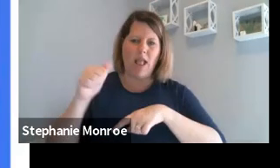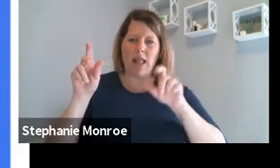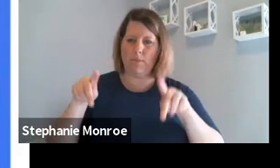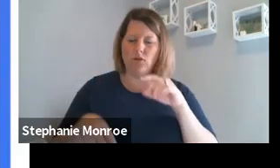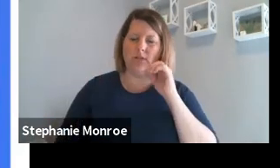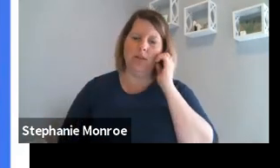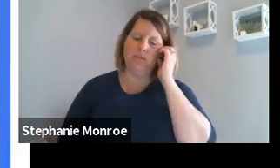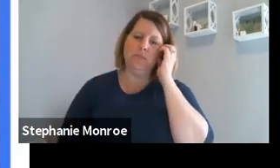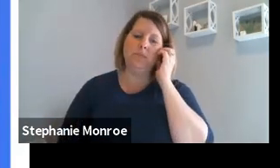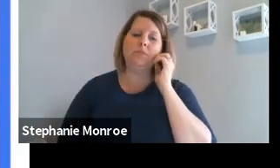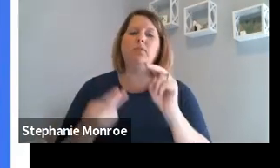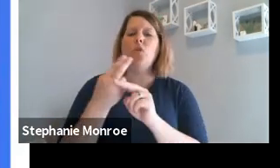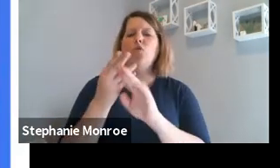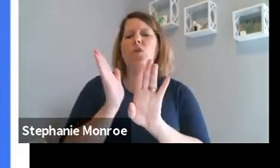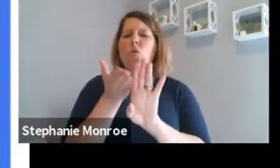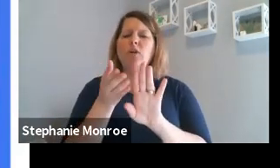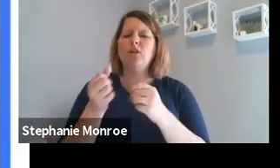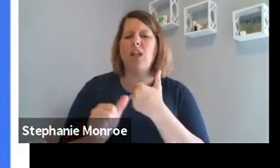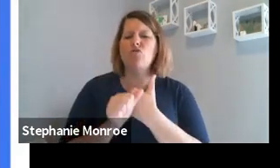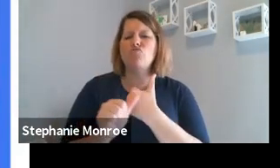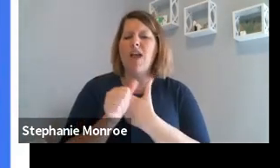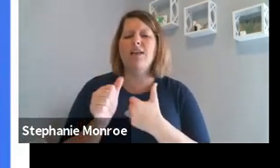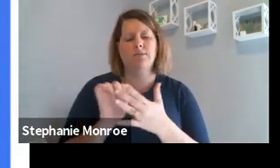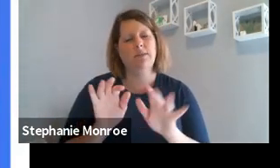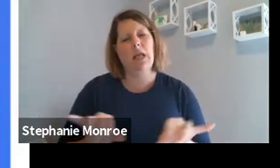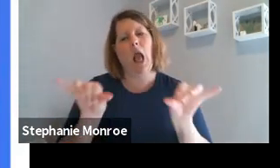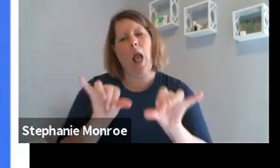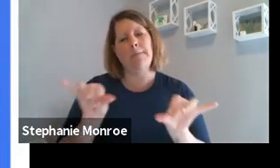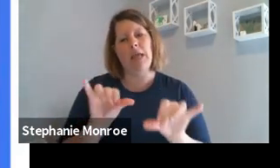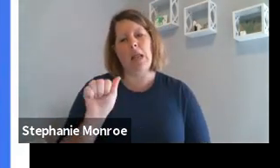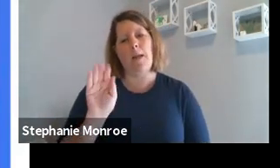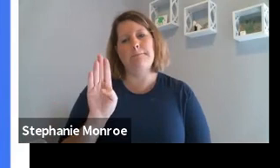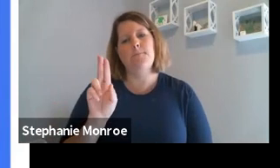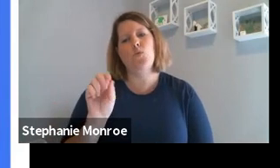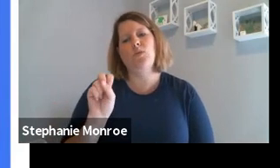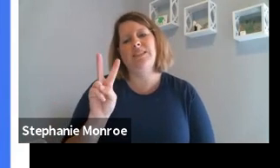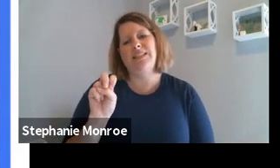Using coercion and threat is something very, very common in abusive relationships, and something that victims